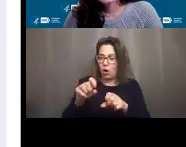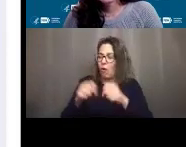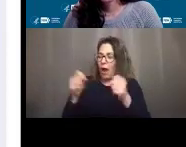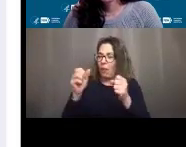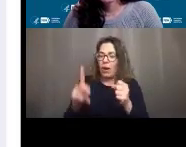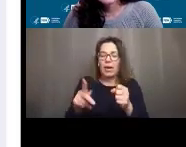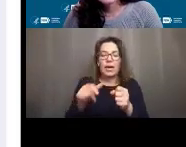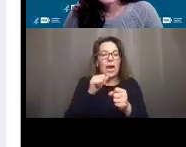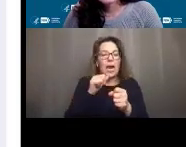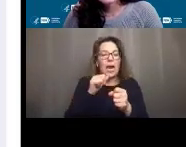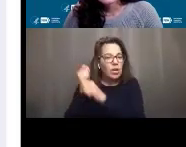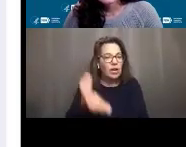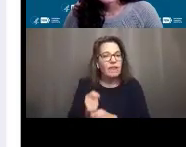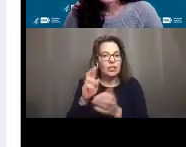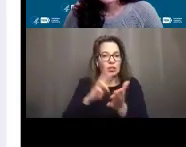can be a great feeder program